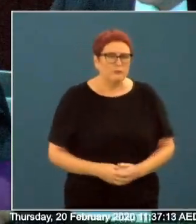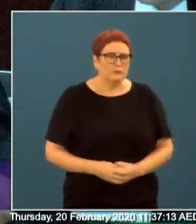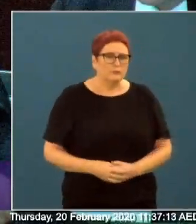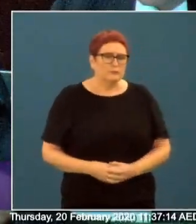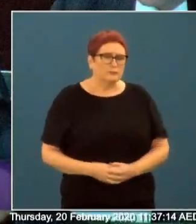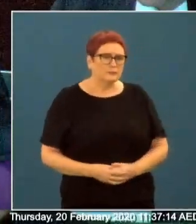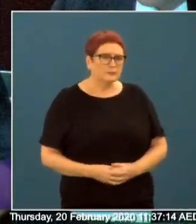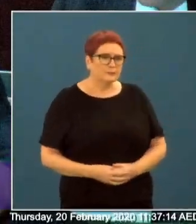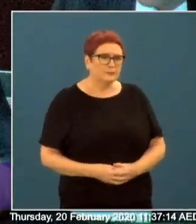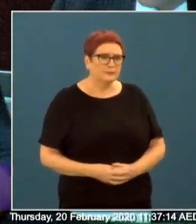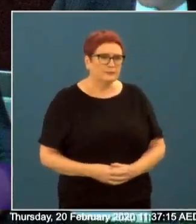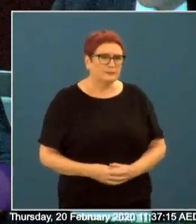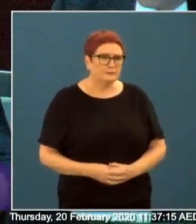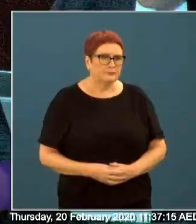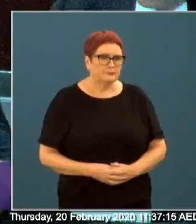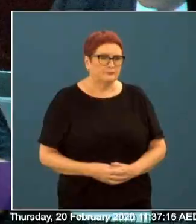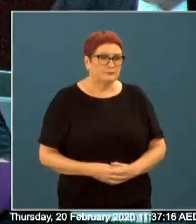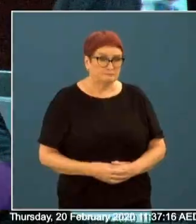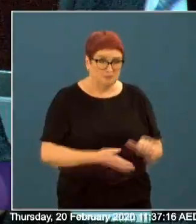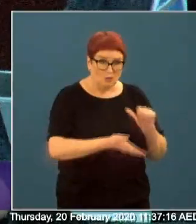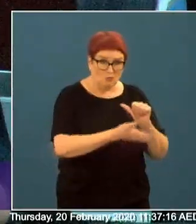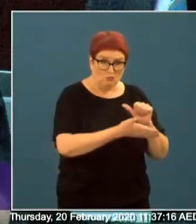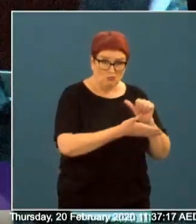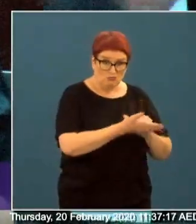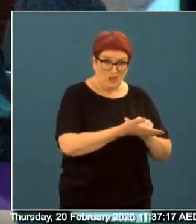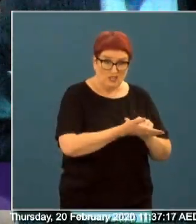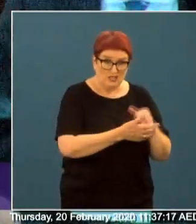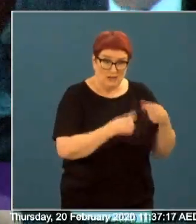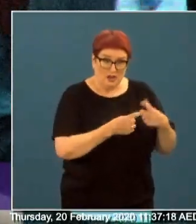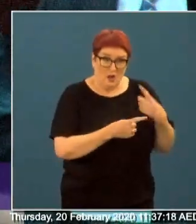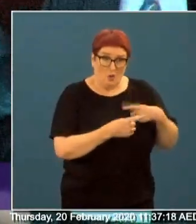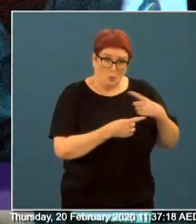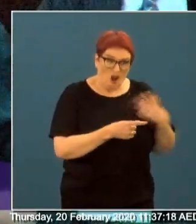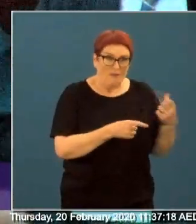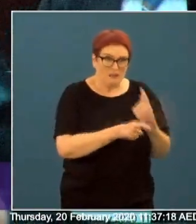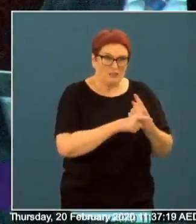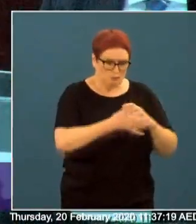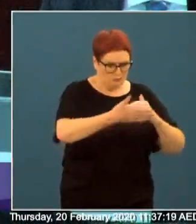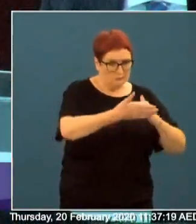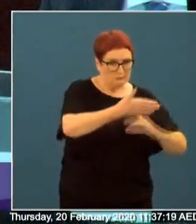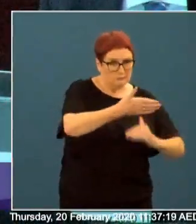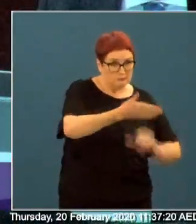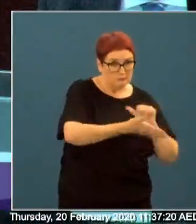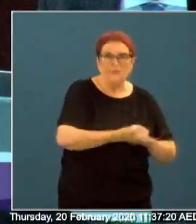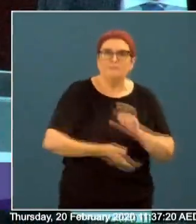some of the issues of concern. Is that fair enough, as to why we... Yes. ...need to go through this step first? That's a good summary.